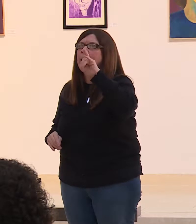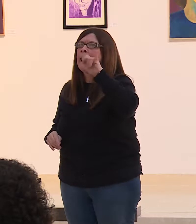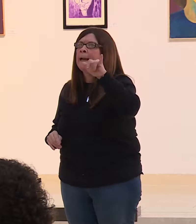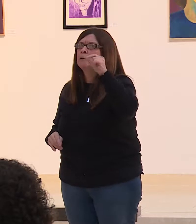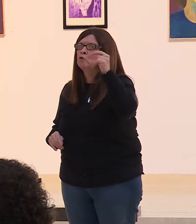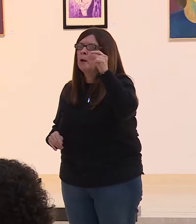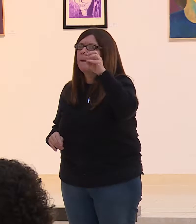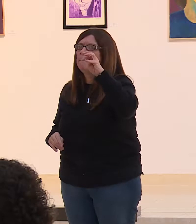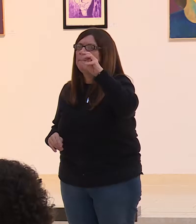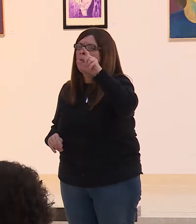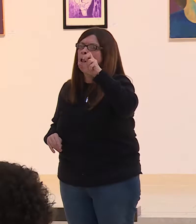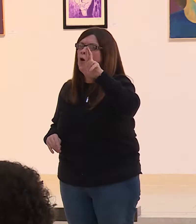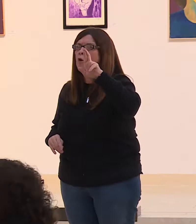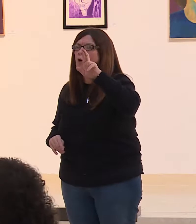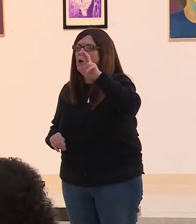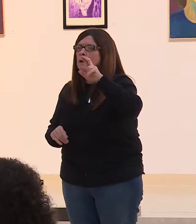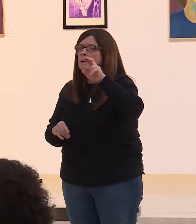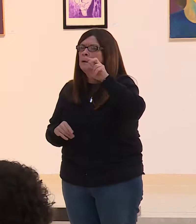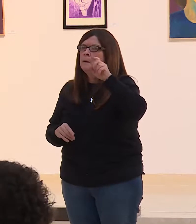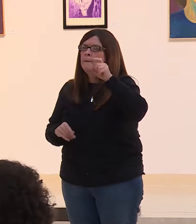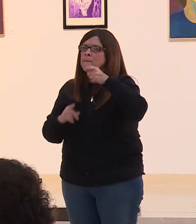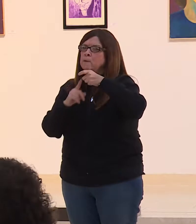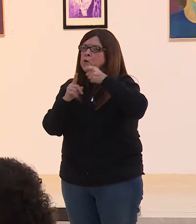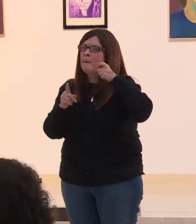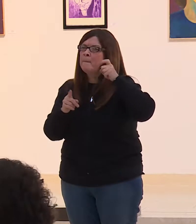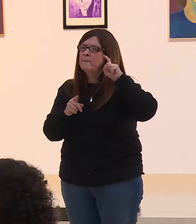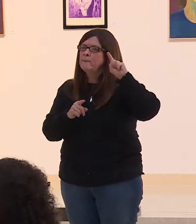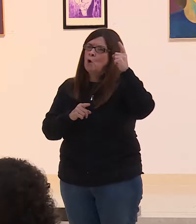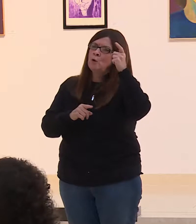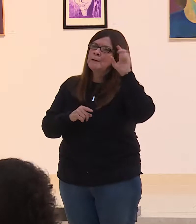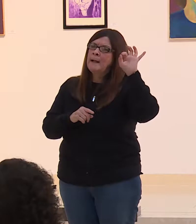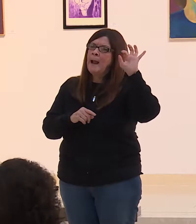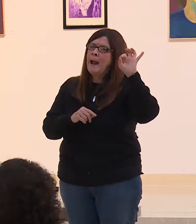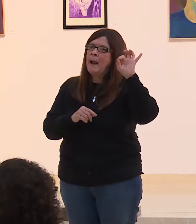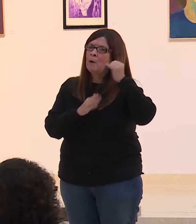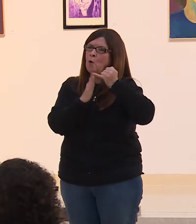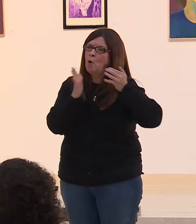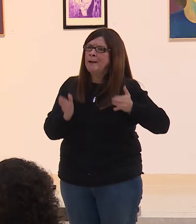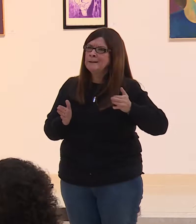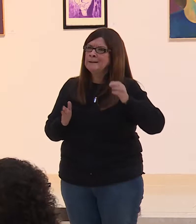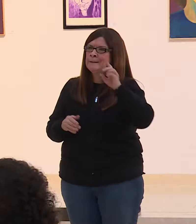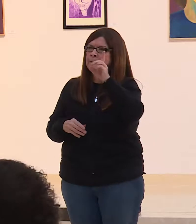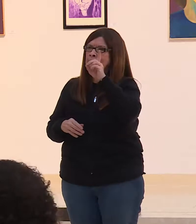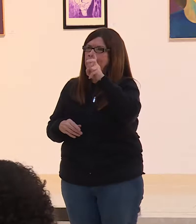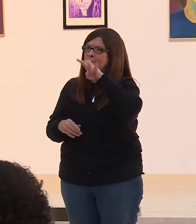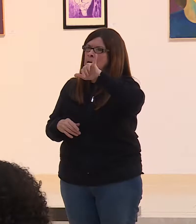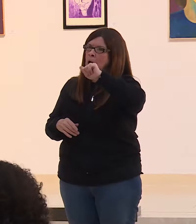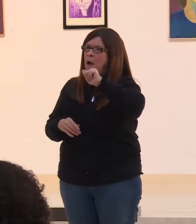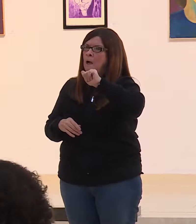For example, Betty G. Miller from the first 9 artists